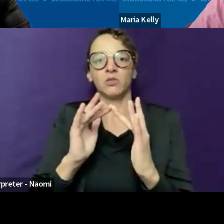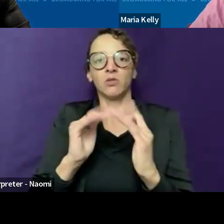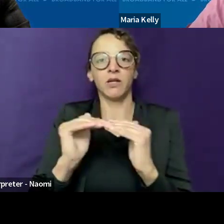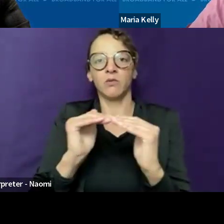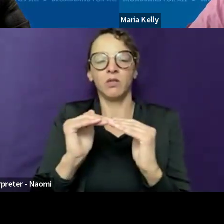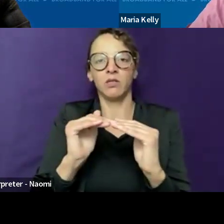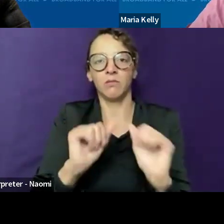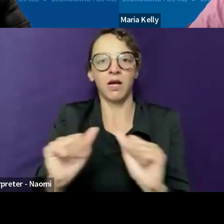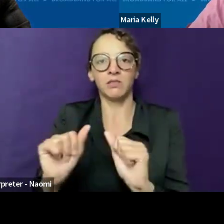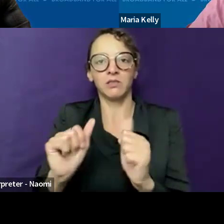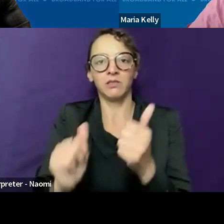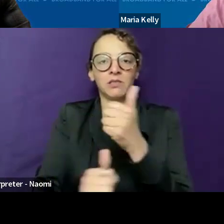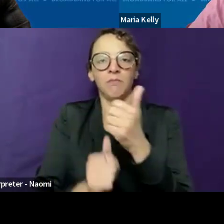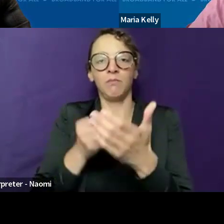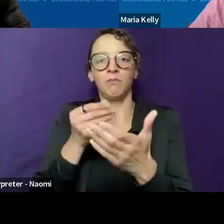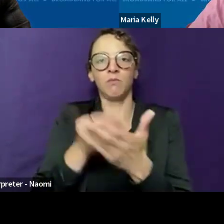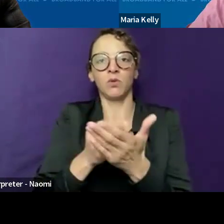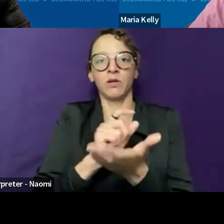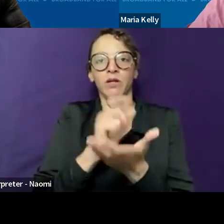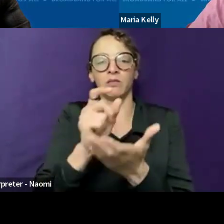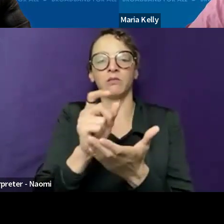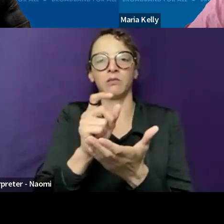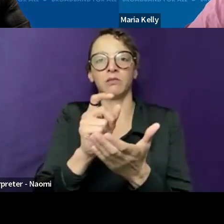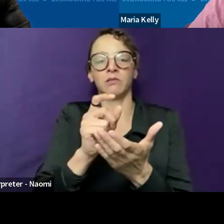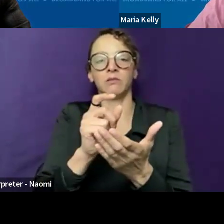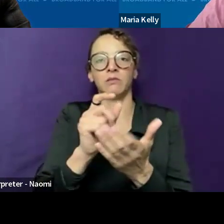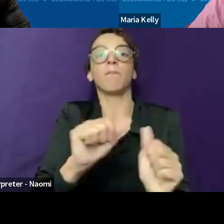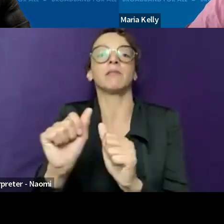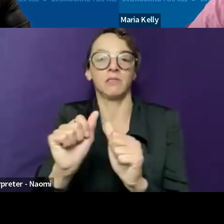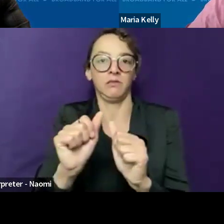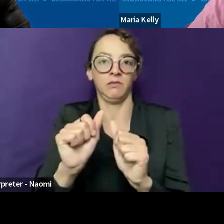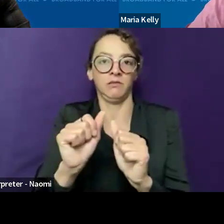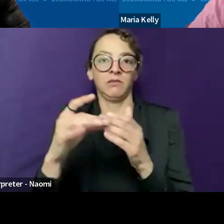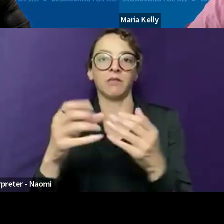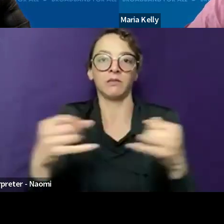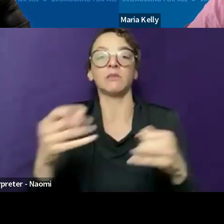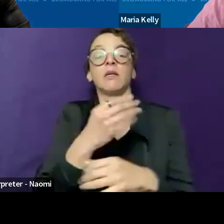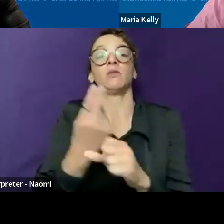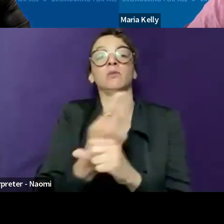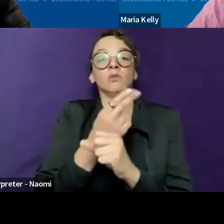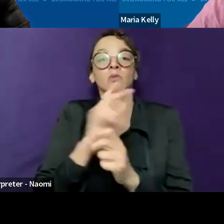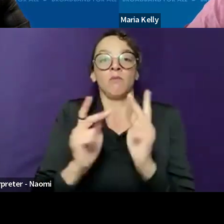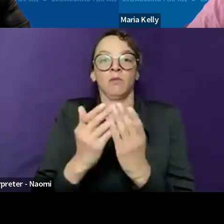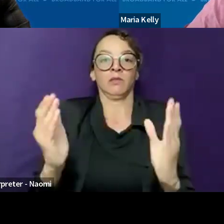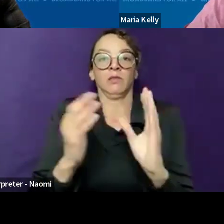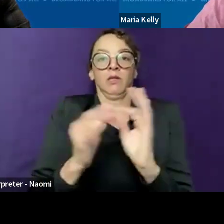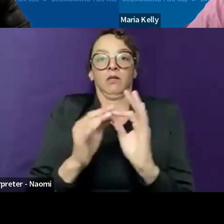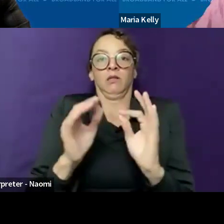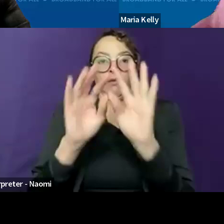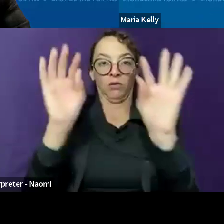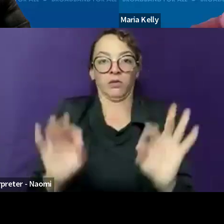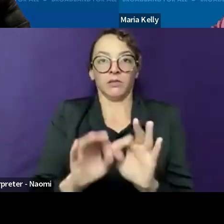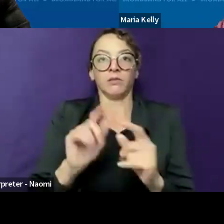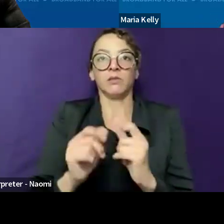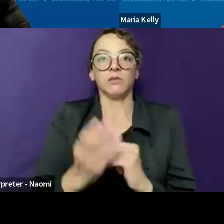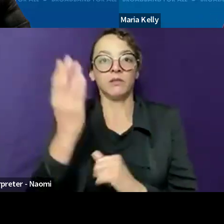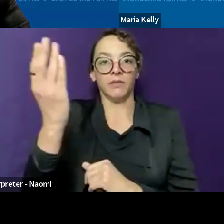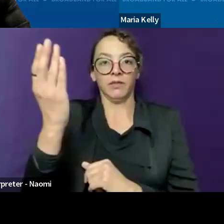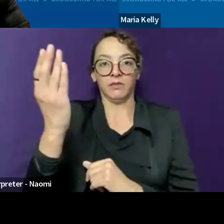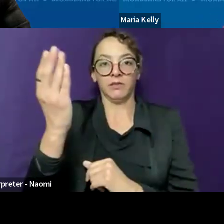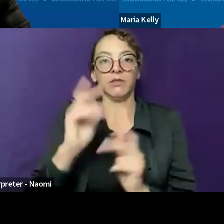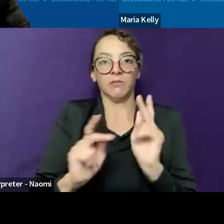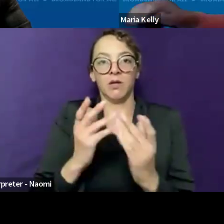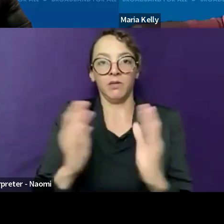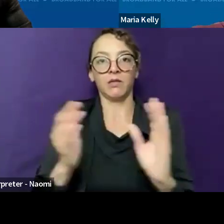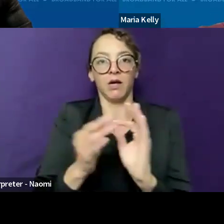guidelines and then utilize the online public comment form to submit public comment on any